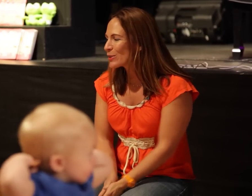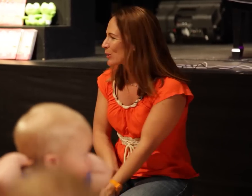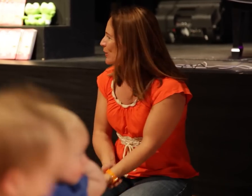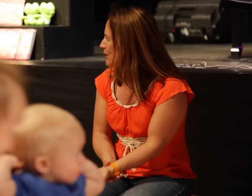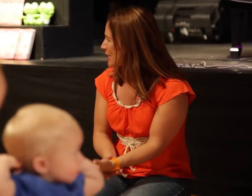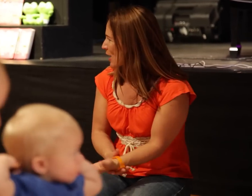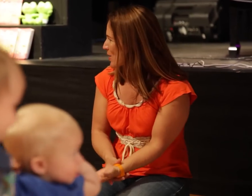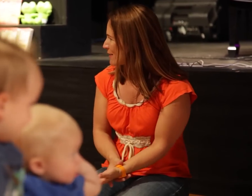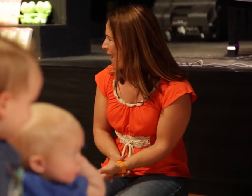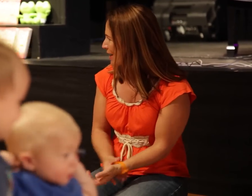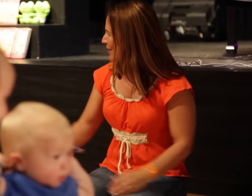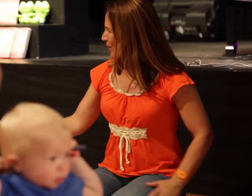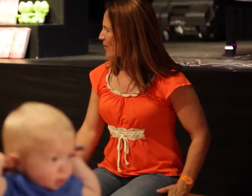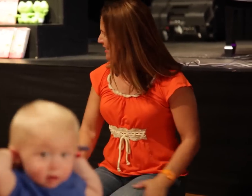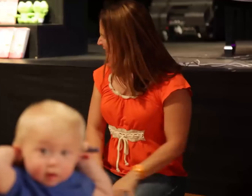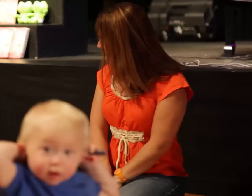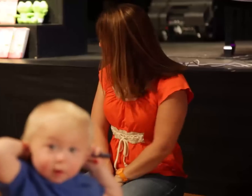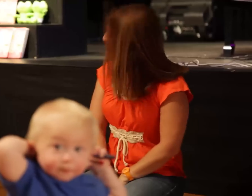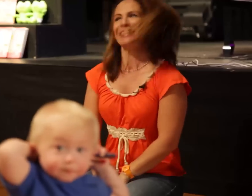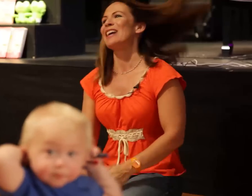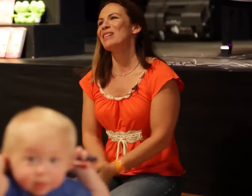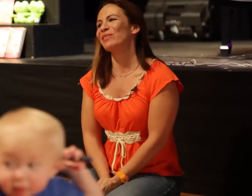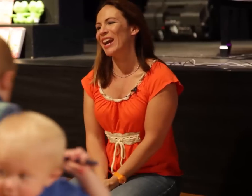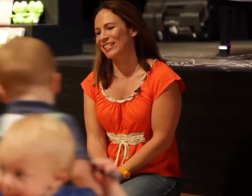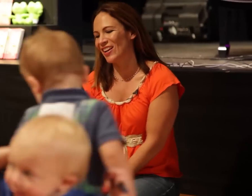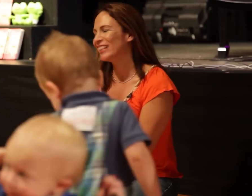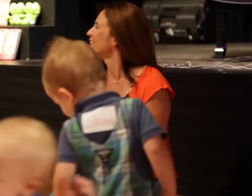and what your interest is. So we have Ms. Lana and Ms. Rachel.